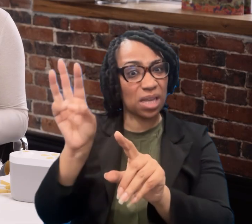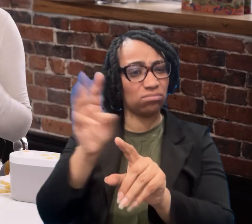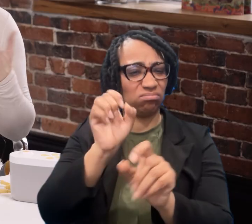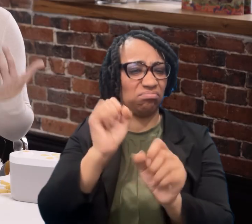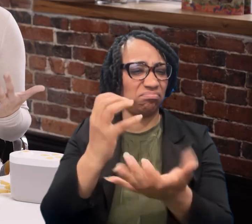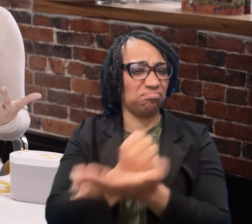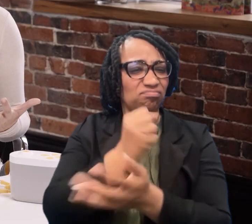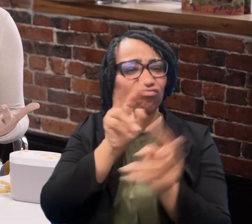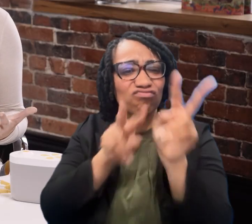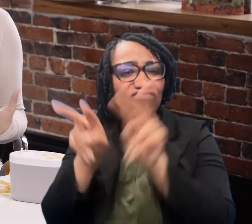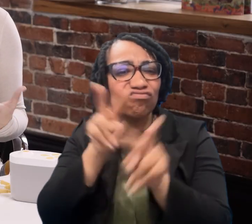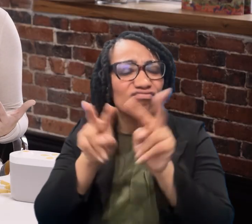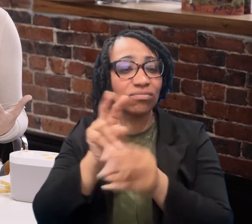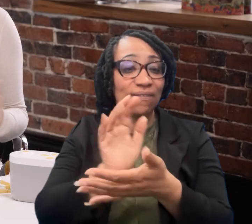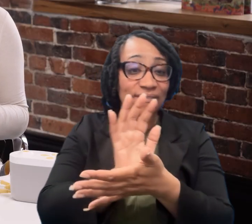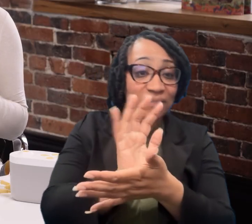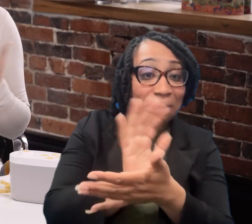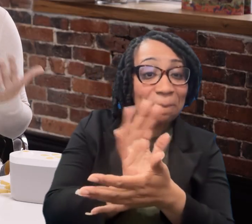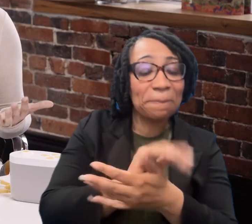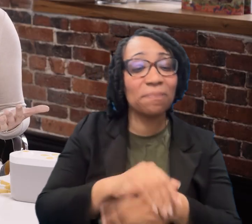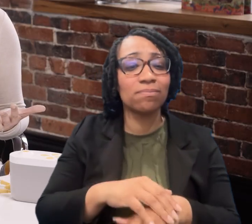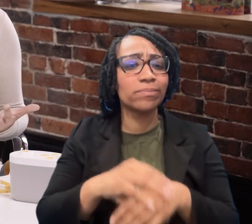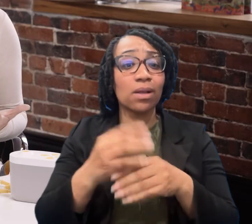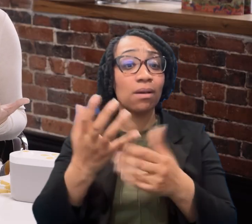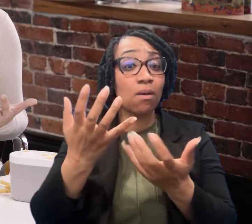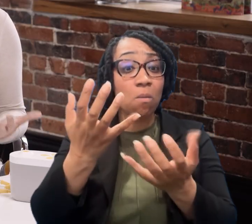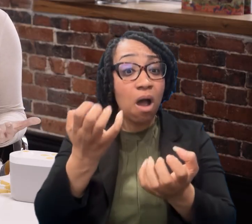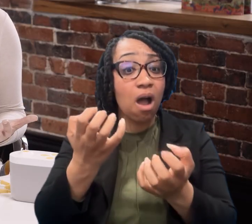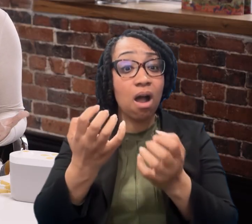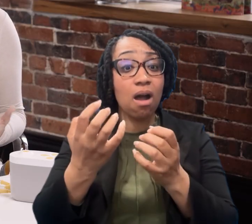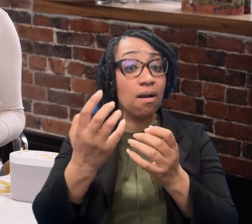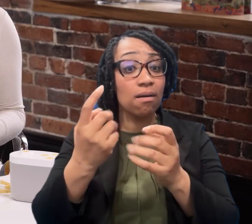So, our unboxing series on YouTube, our other support videos that you'll find here,